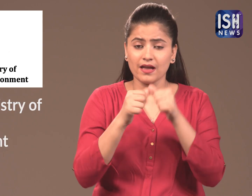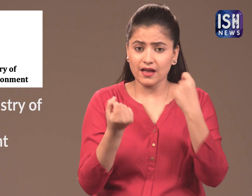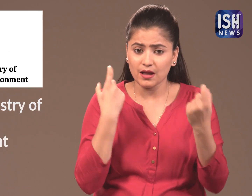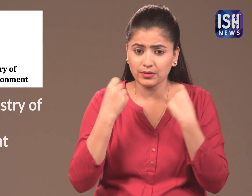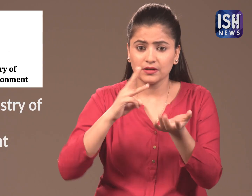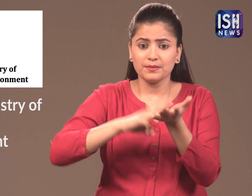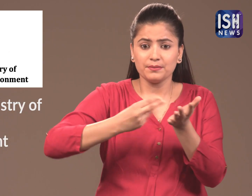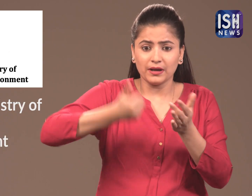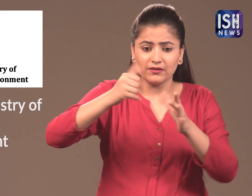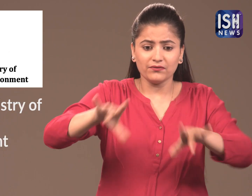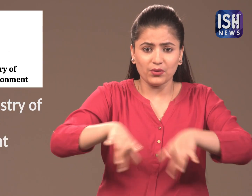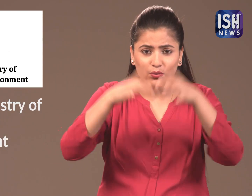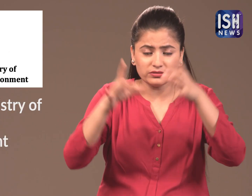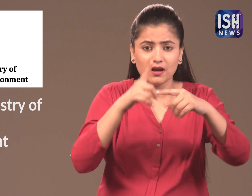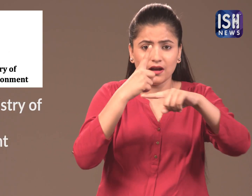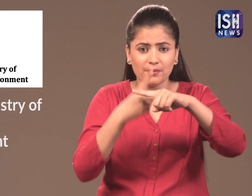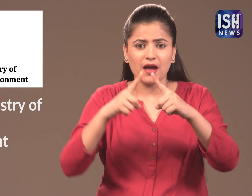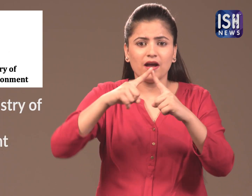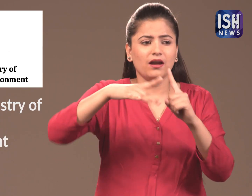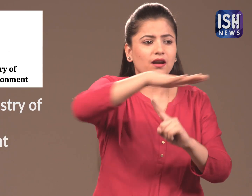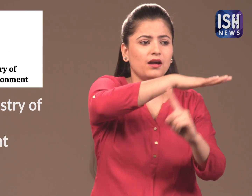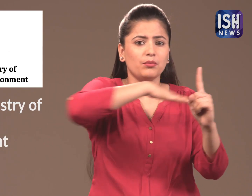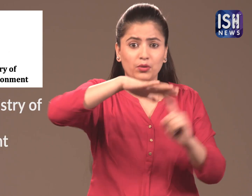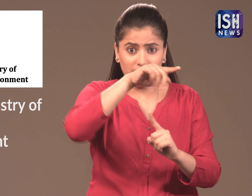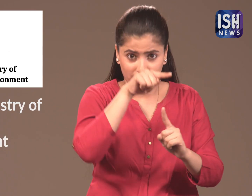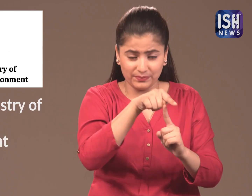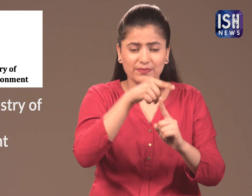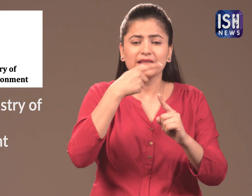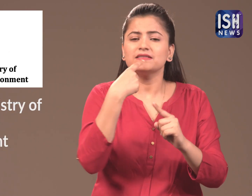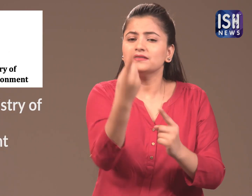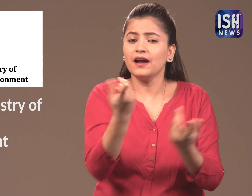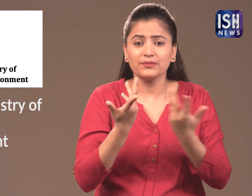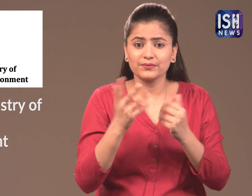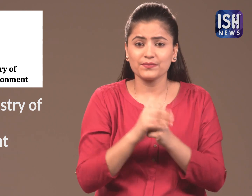Assam Ministry of Forest and Environment said that